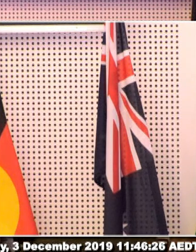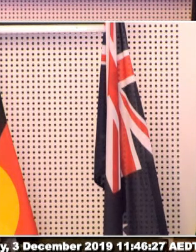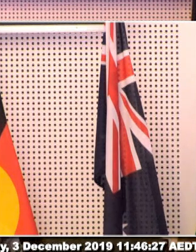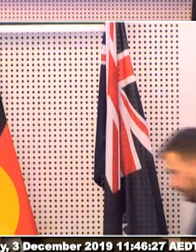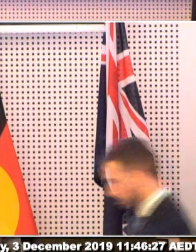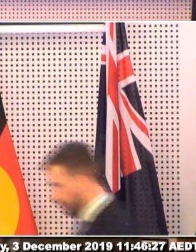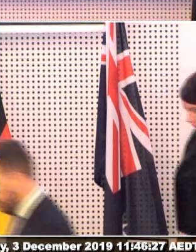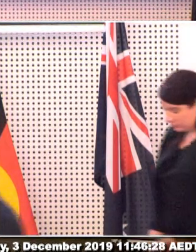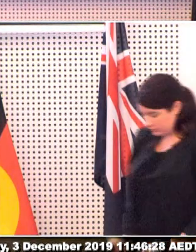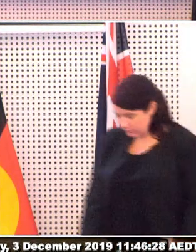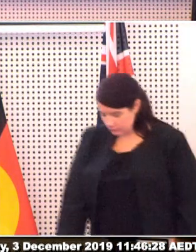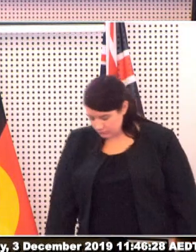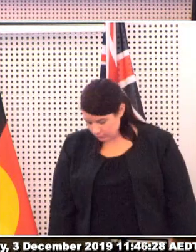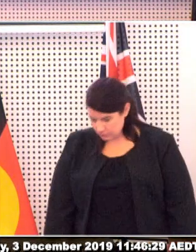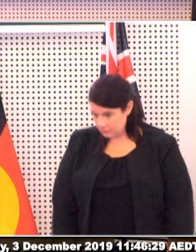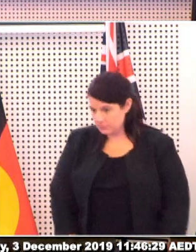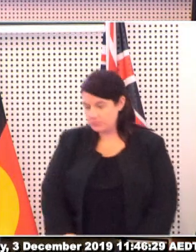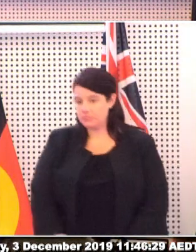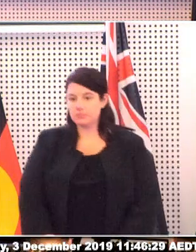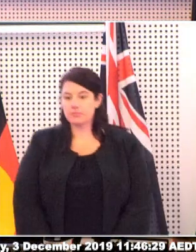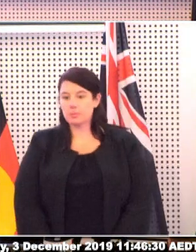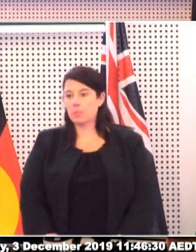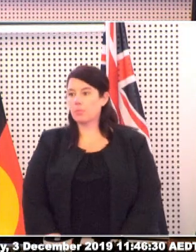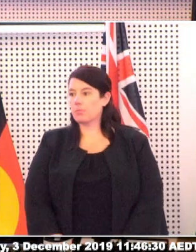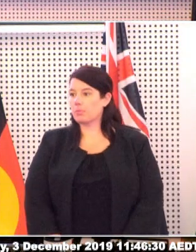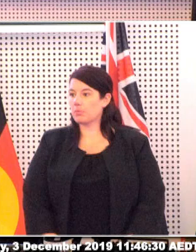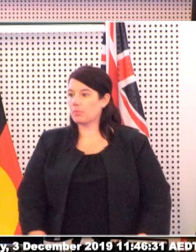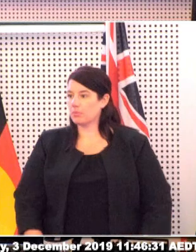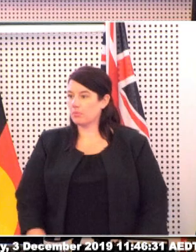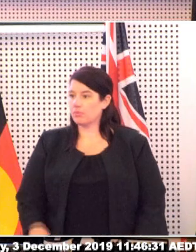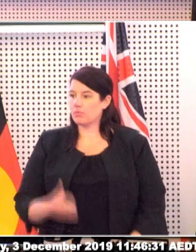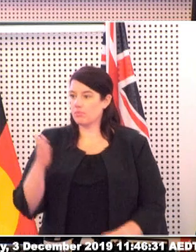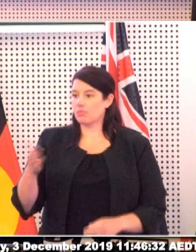RESUMED [11.46 am] Yes, Ms Eastman. Yes. Thank you, Commissioners.